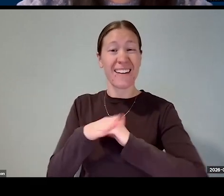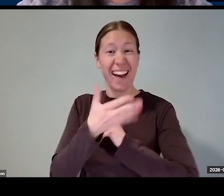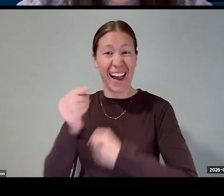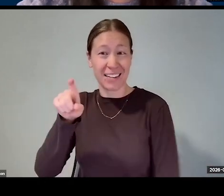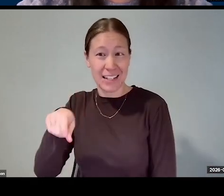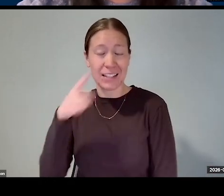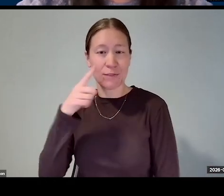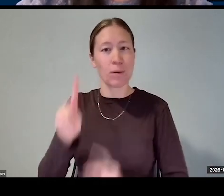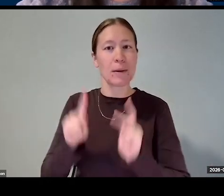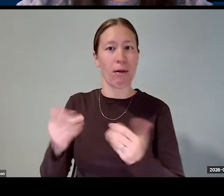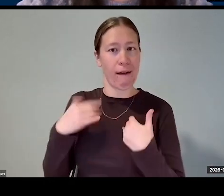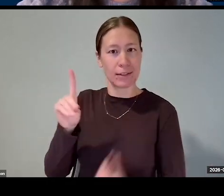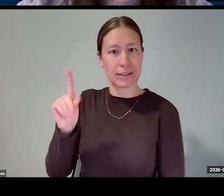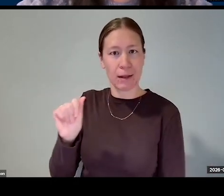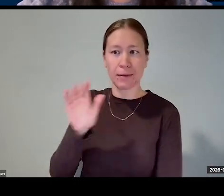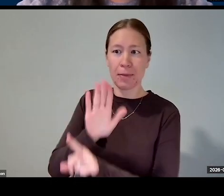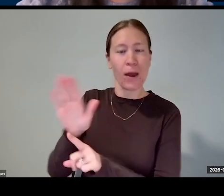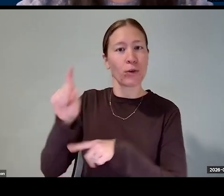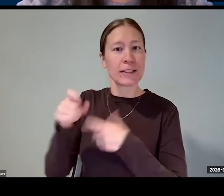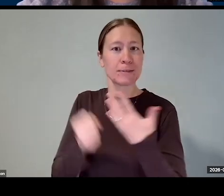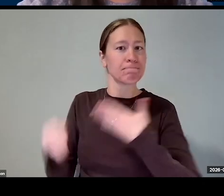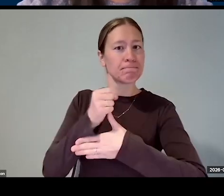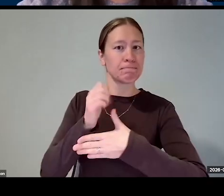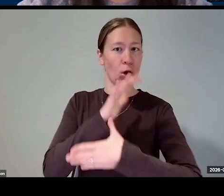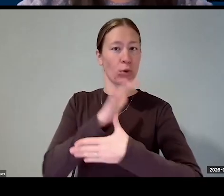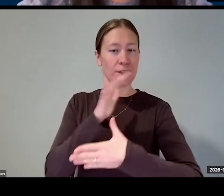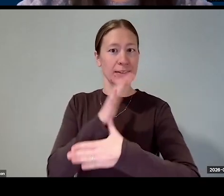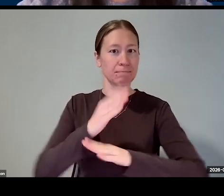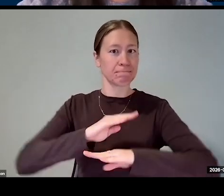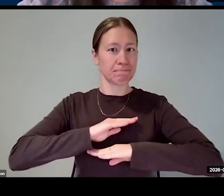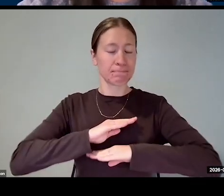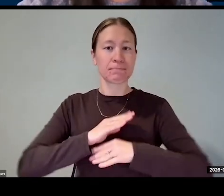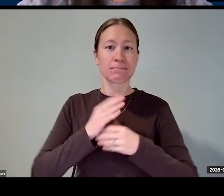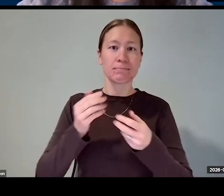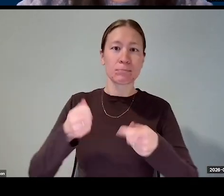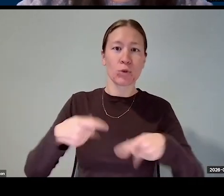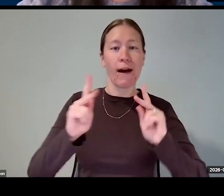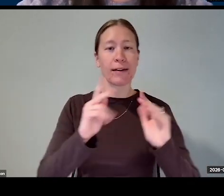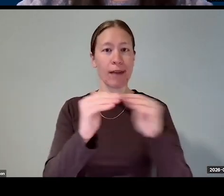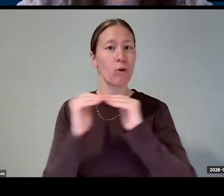with disabilities are prioritized, ensuring equitable opportunities for all members